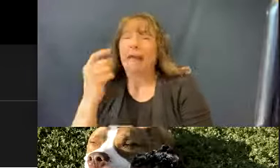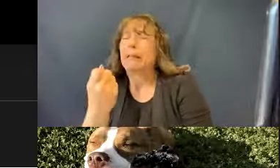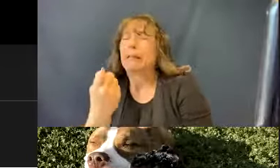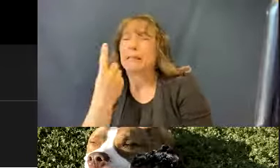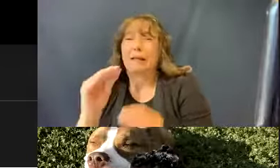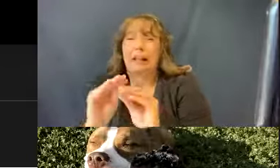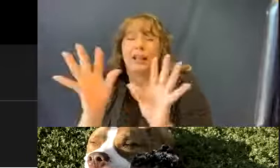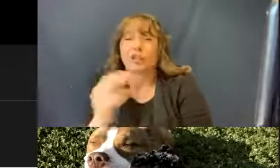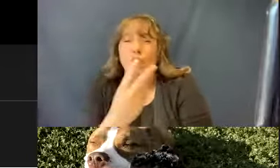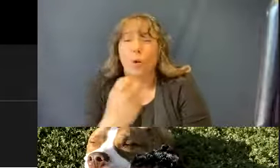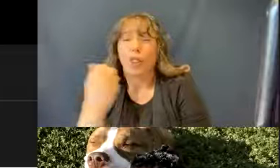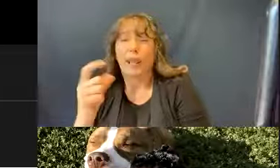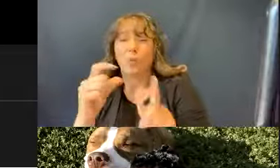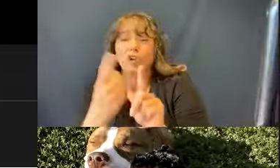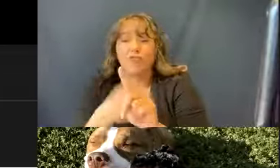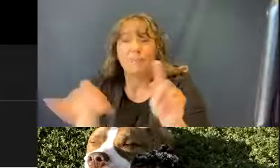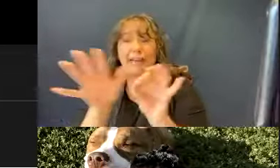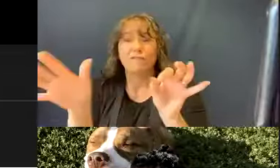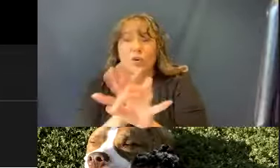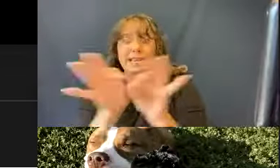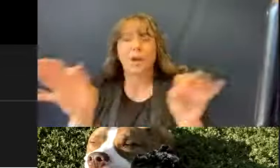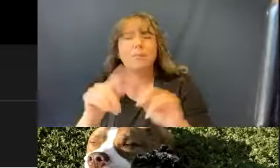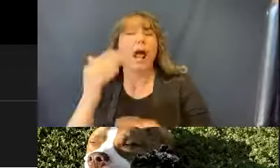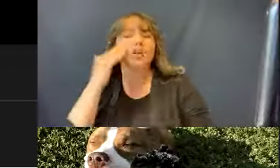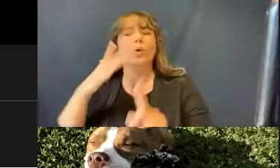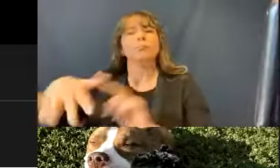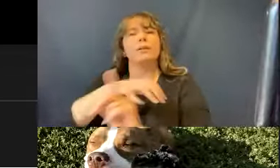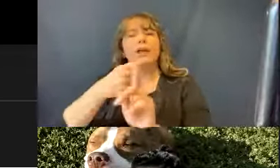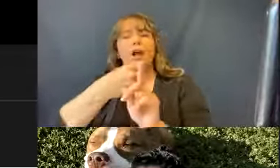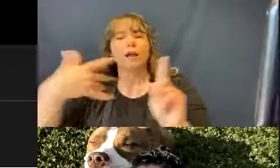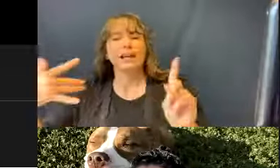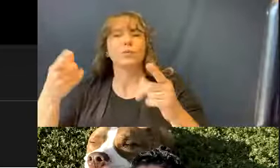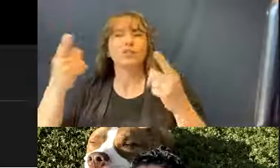But by knowing what was going on around me, especially if I knew the speaker well and